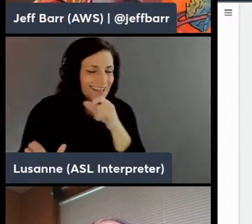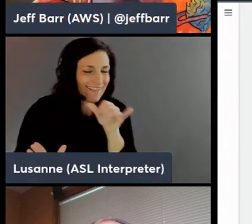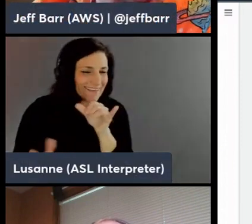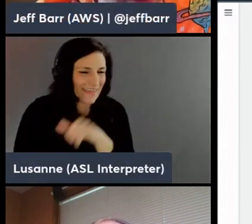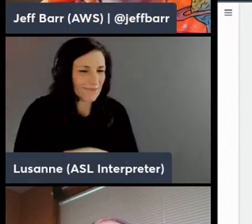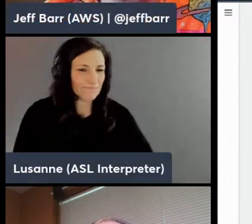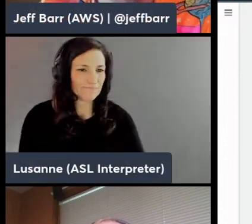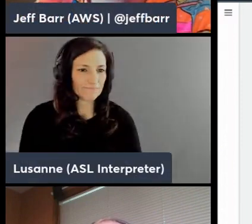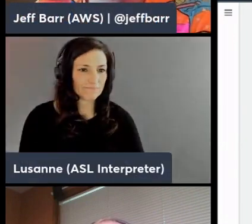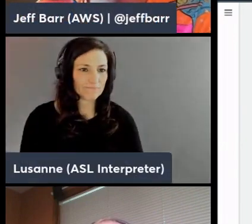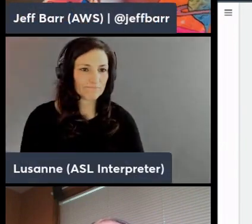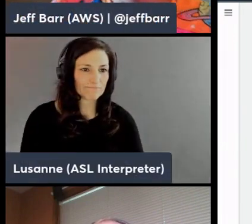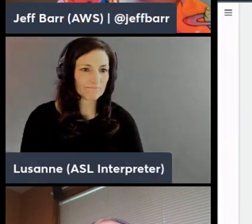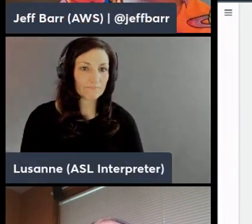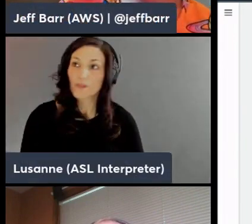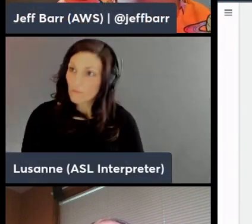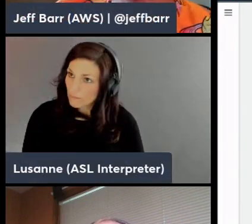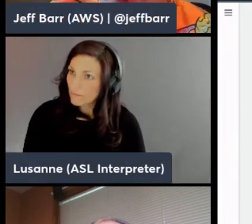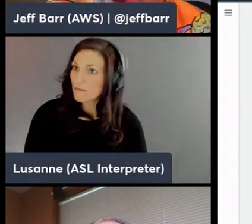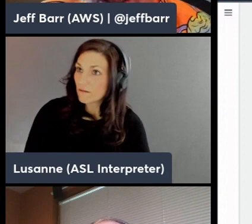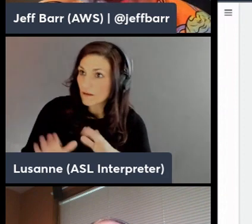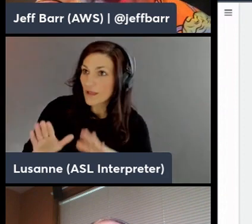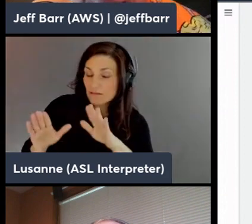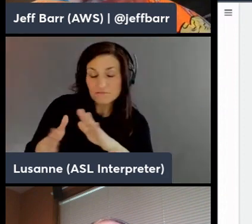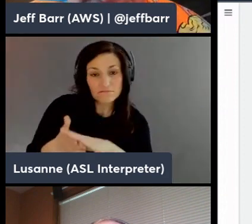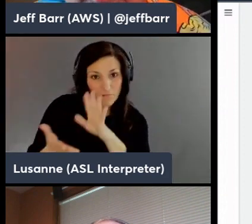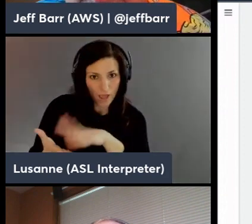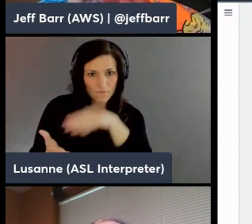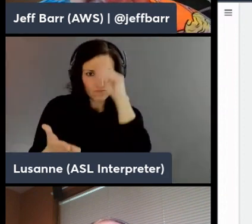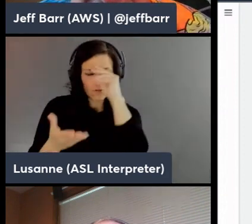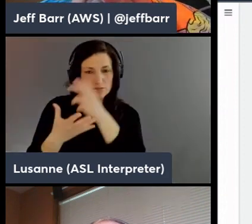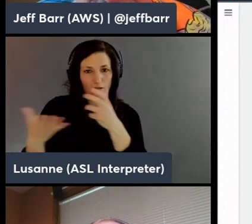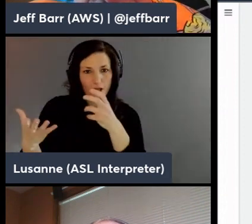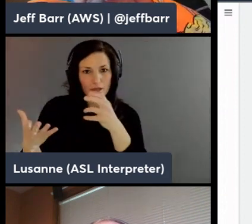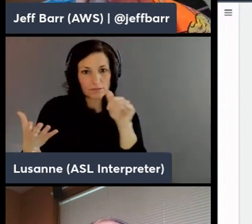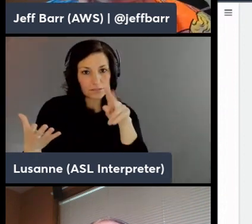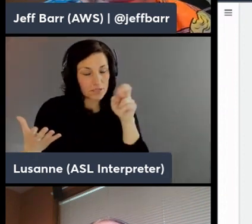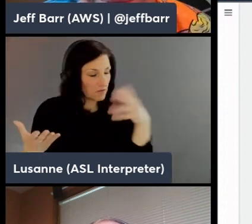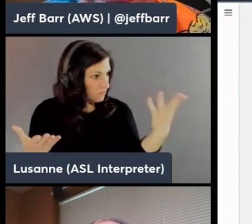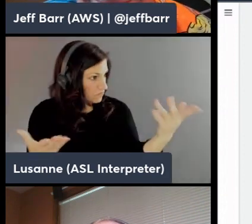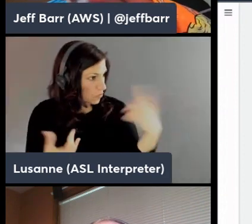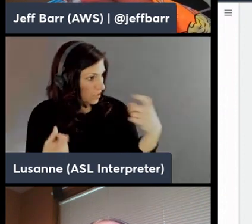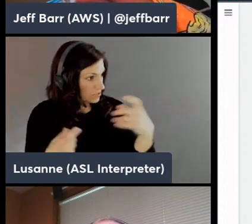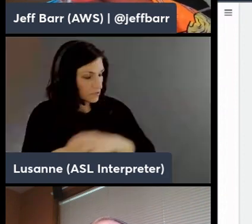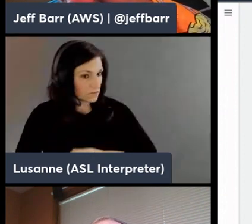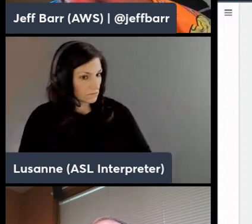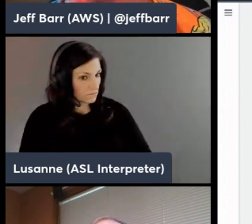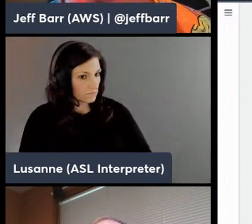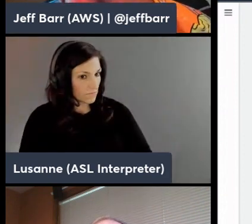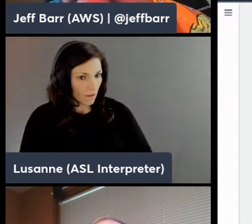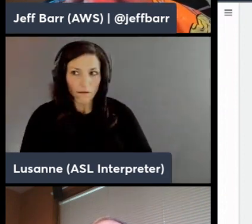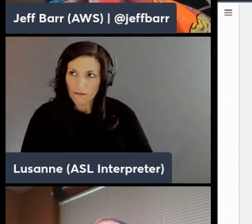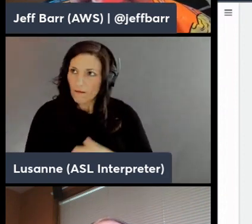Excellent, all right, well, I have certainly learned a lot. Steve, how about you? Any other questions? - Yeah, I have. I'm beginning to grow quite like you,